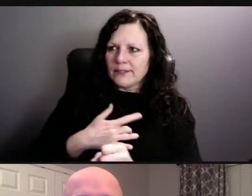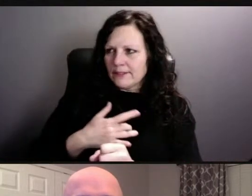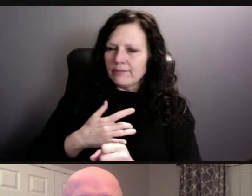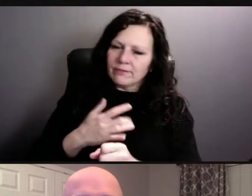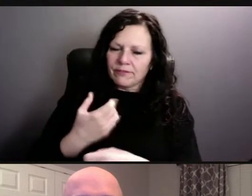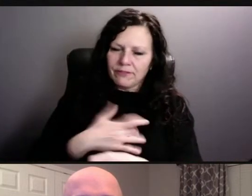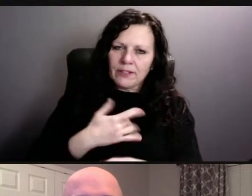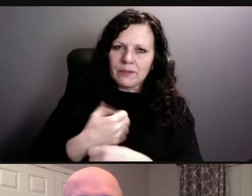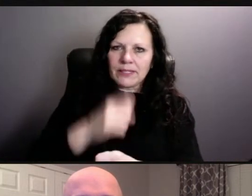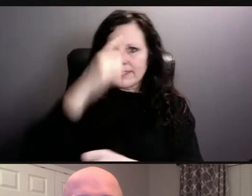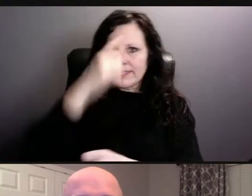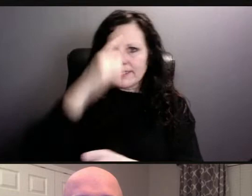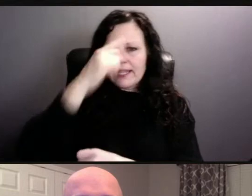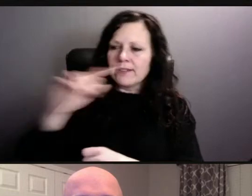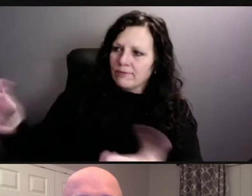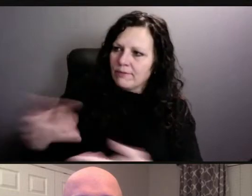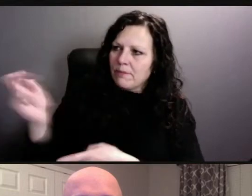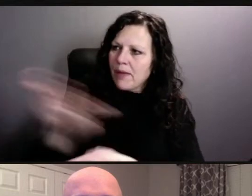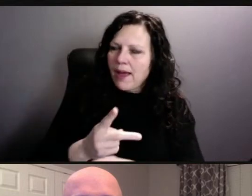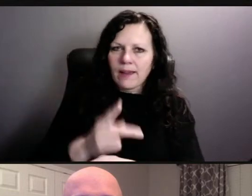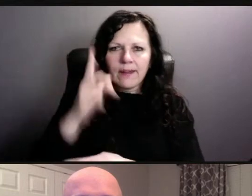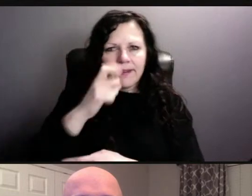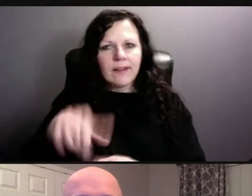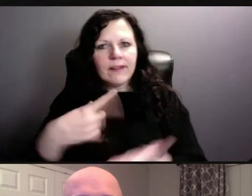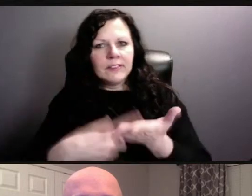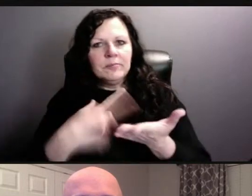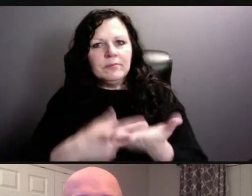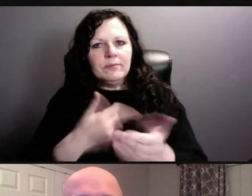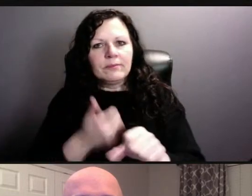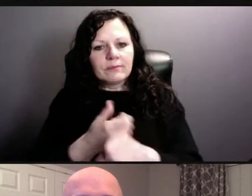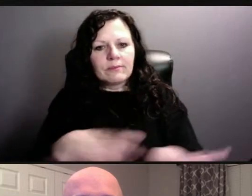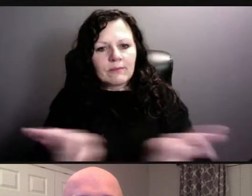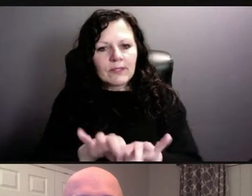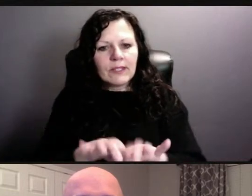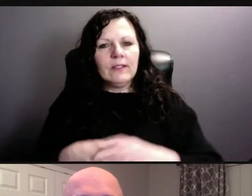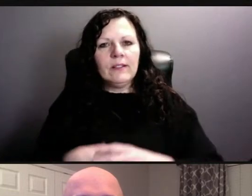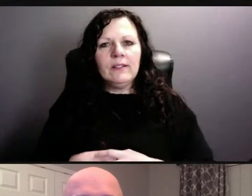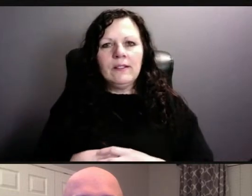MEMBERS OF COUNCIL. SO I THINK IT MAKES SENSE TO